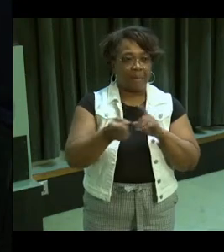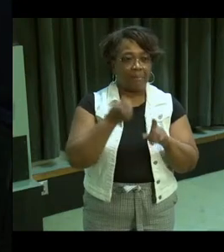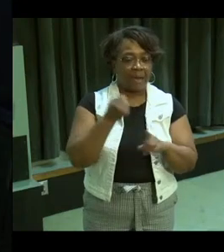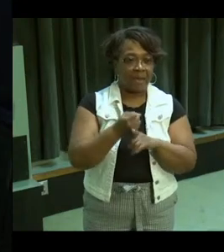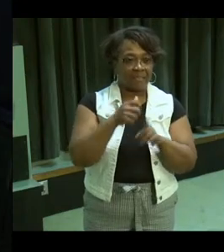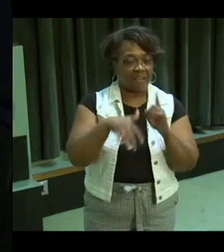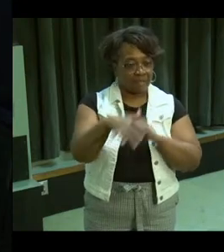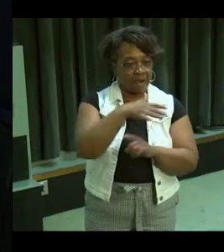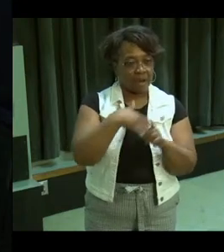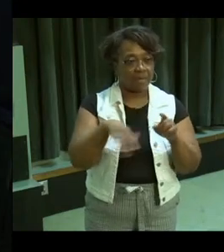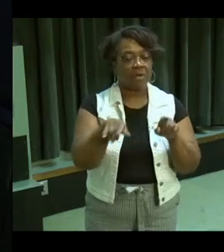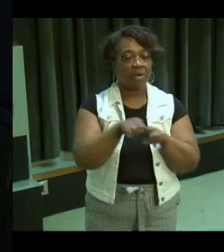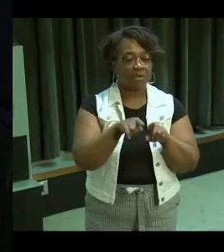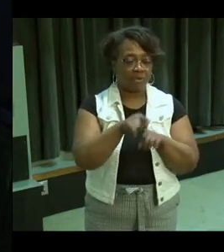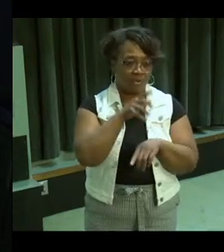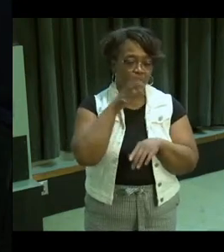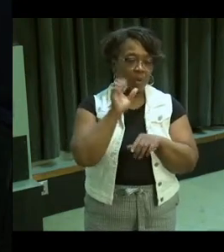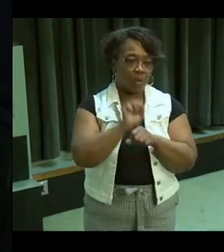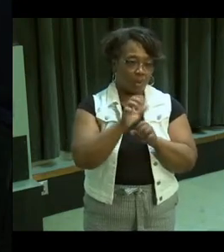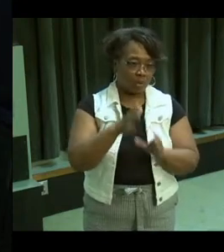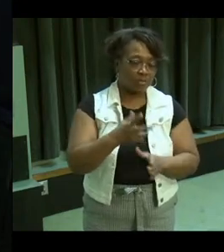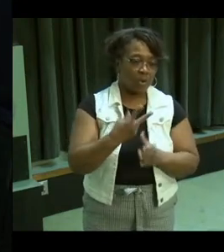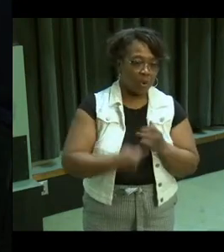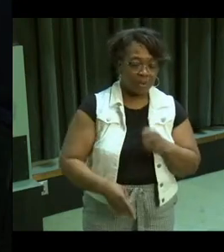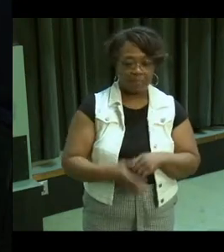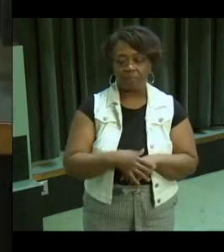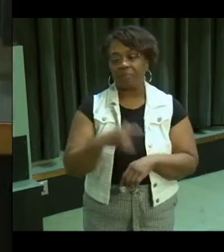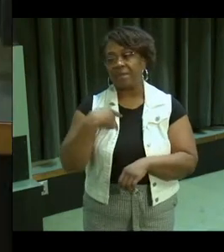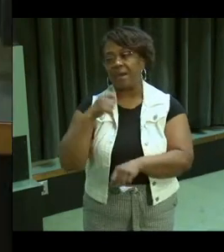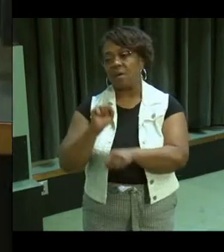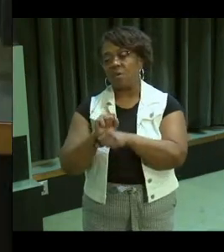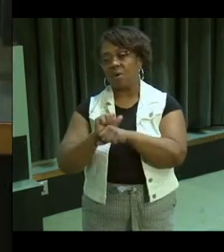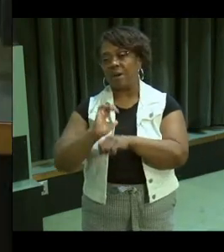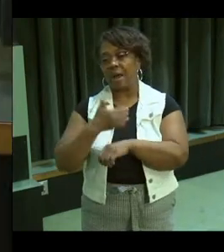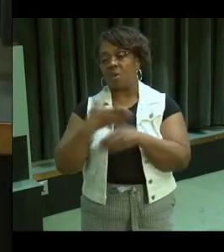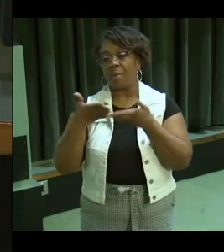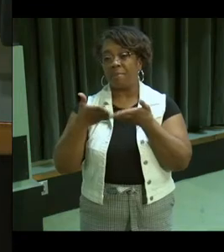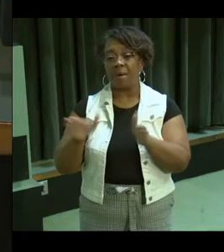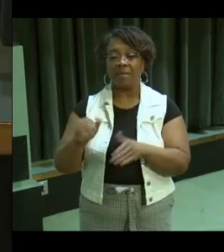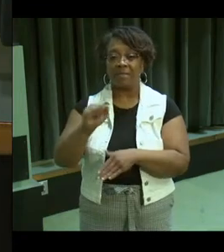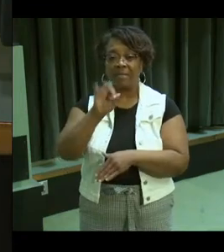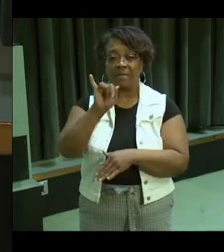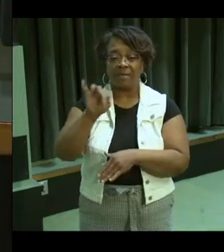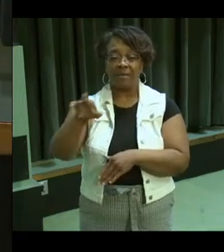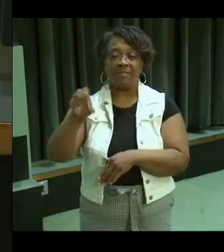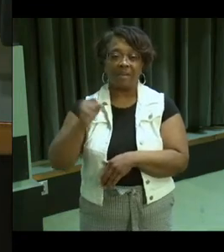only for the environment but also for farmworkers health.